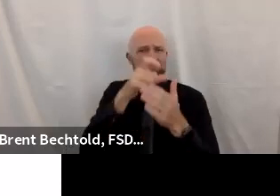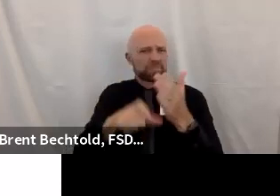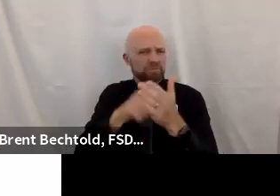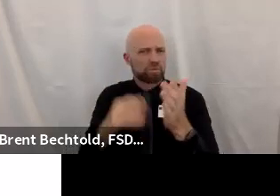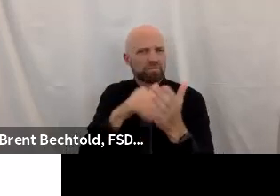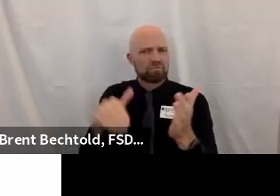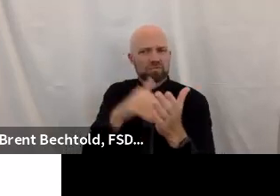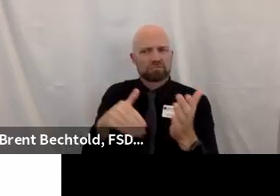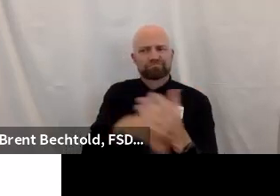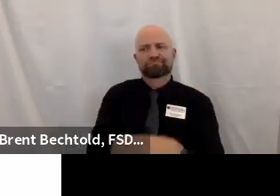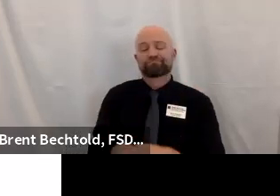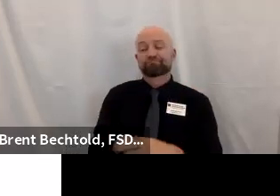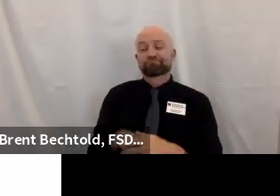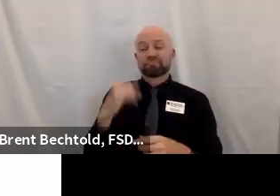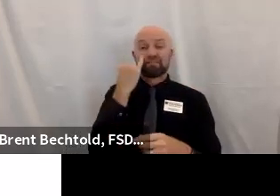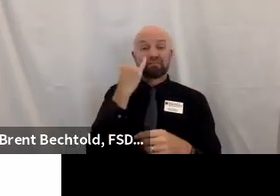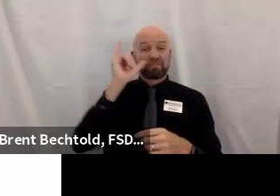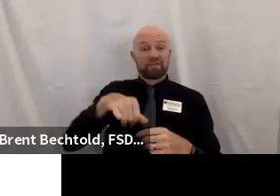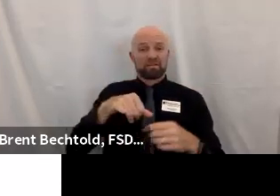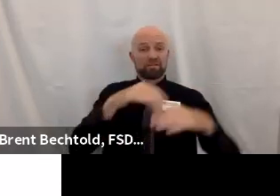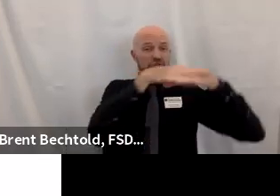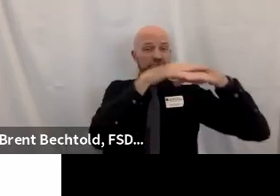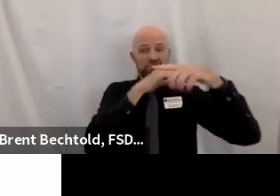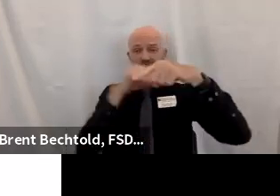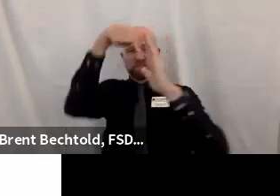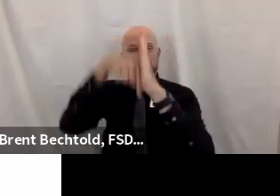some close reading of passages that they do over and over repeated readings.